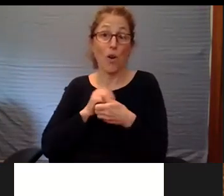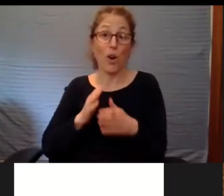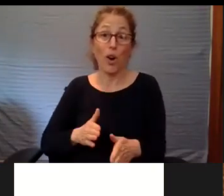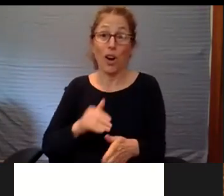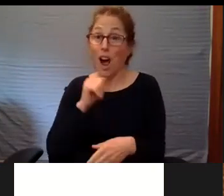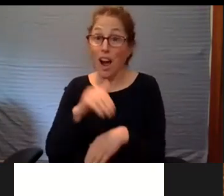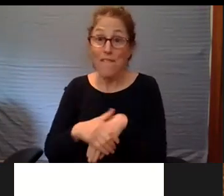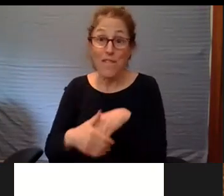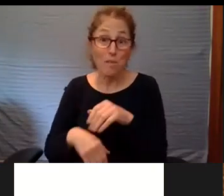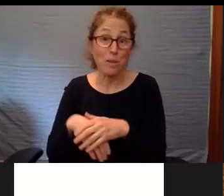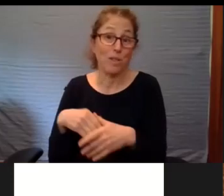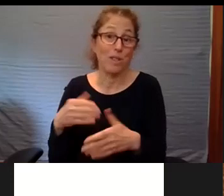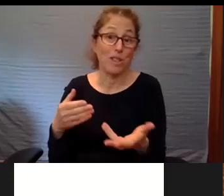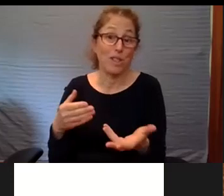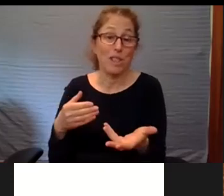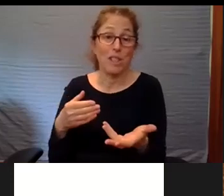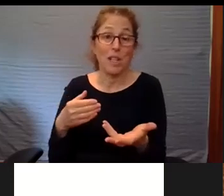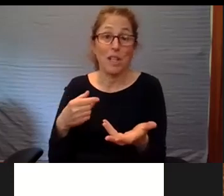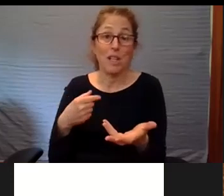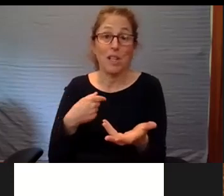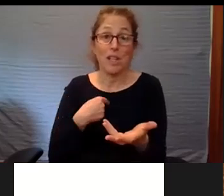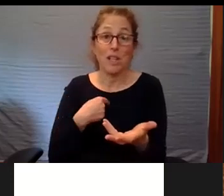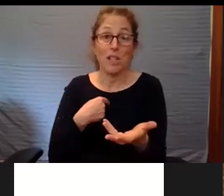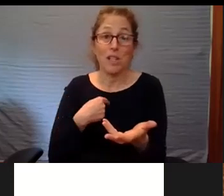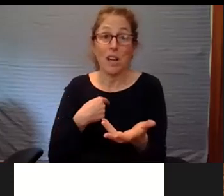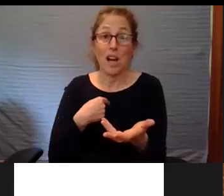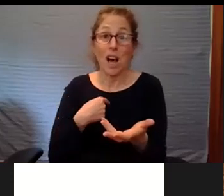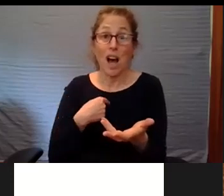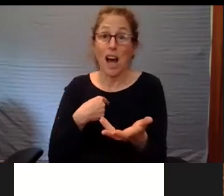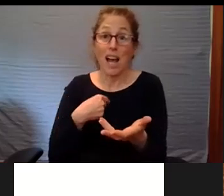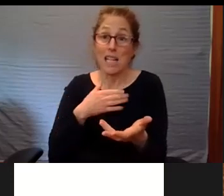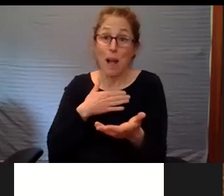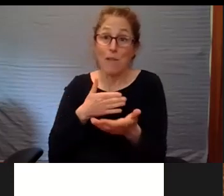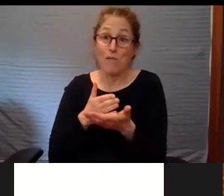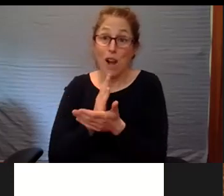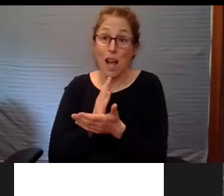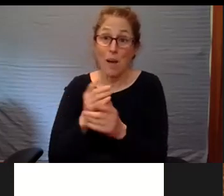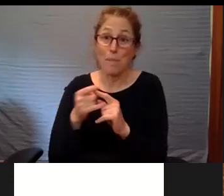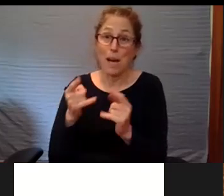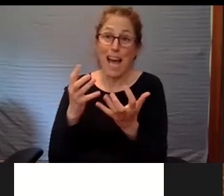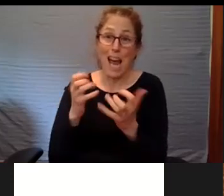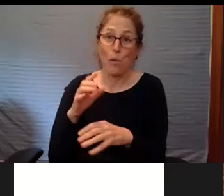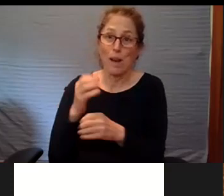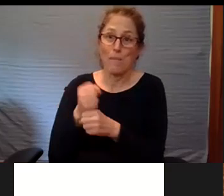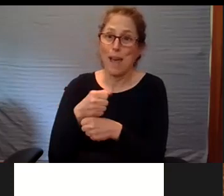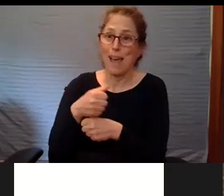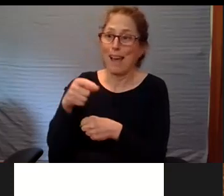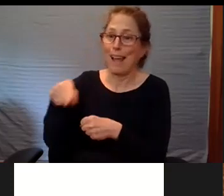I shouldn't ask for my rights, because I don't want anyone else to feel uncomfortable.